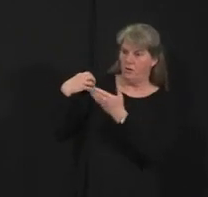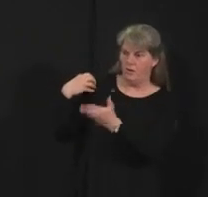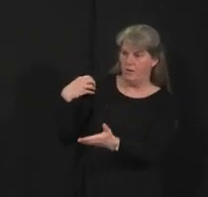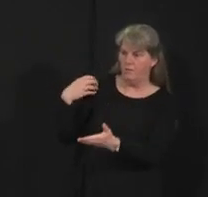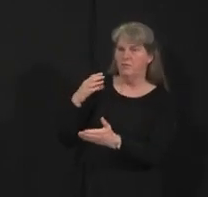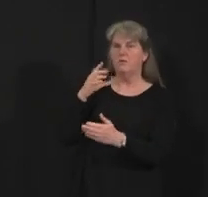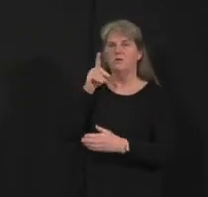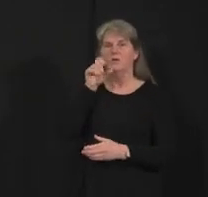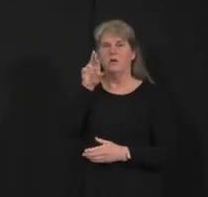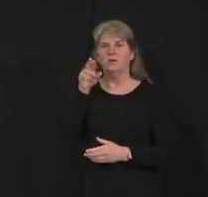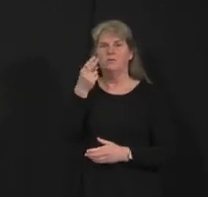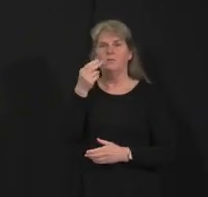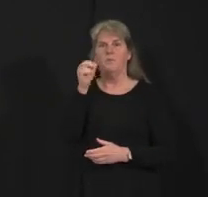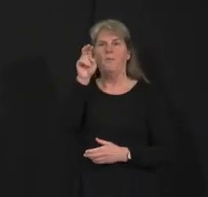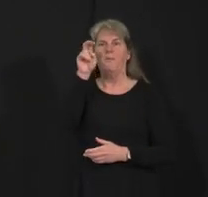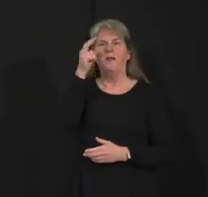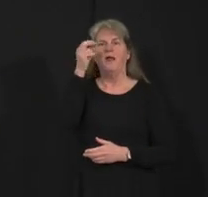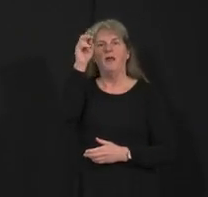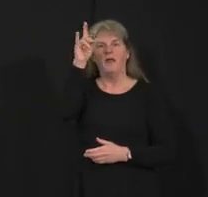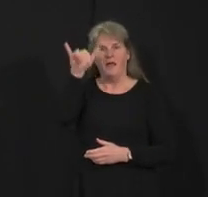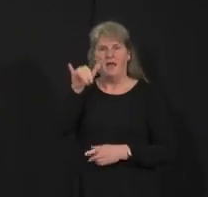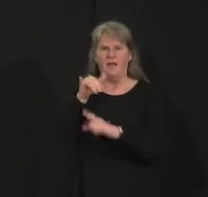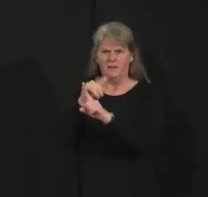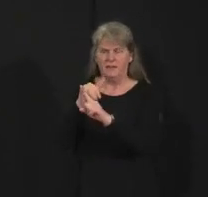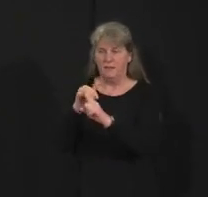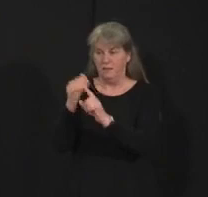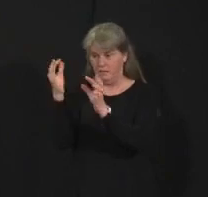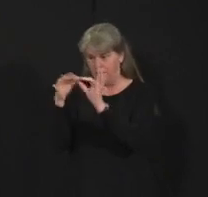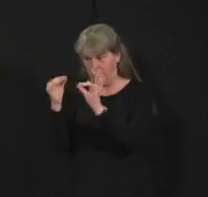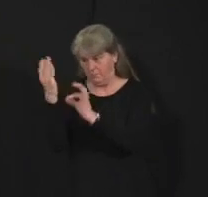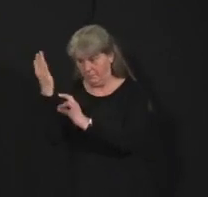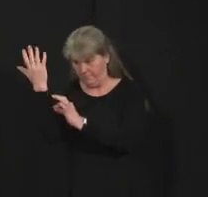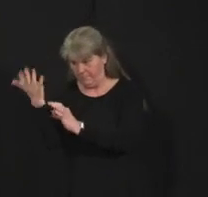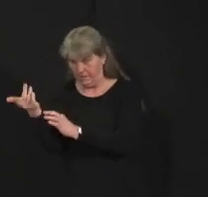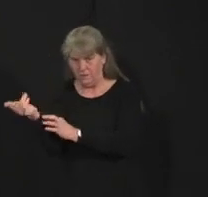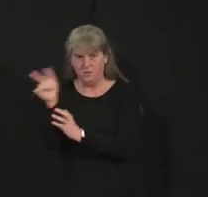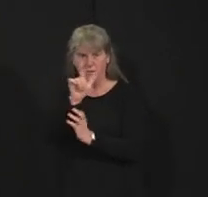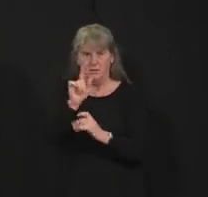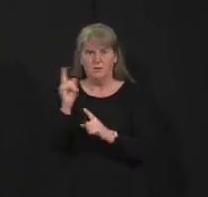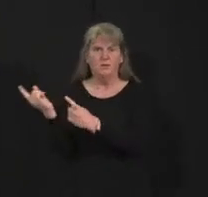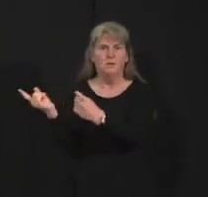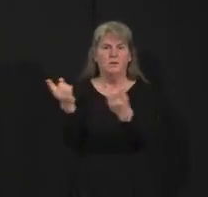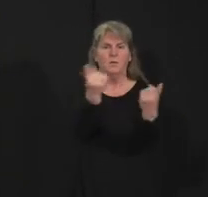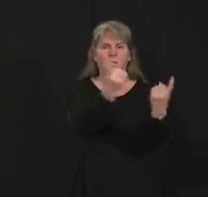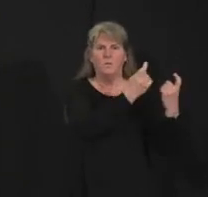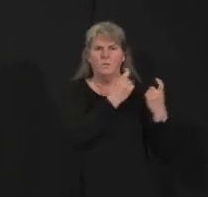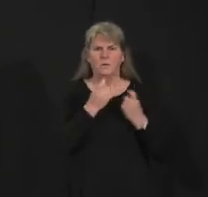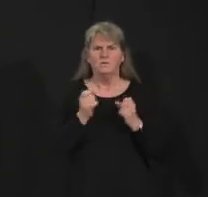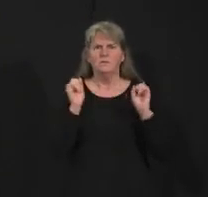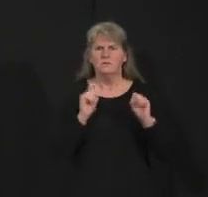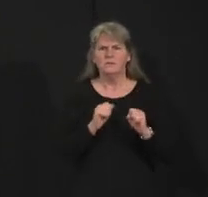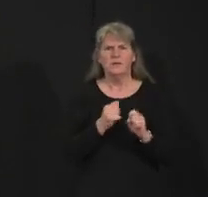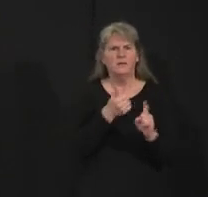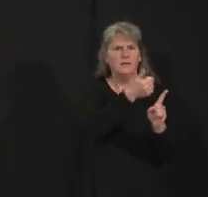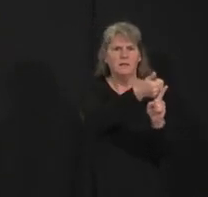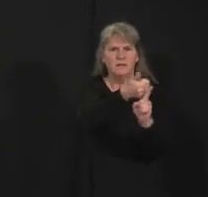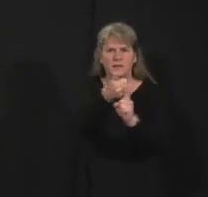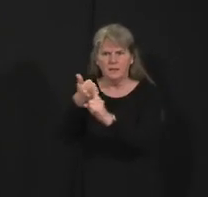Dr Brendan Hanley. Following Dr Hanley's words we will go to the phone lines and take media calls. We will take one call and one